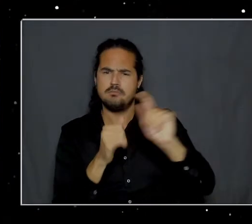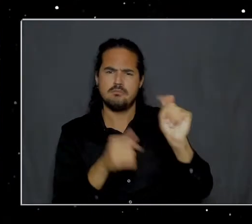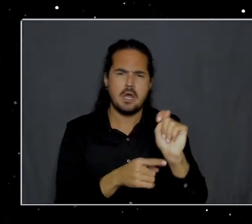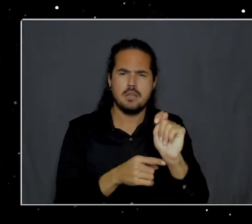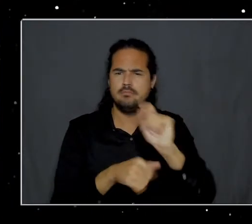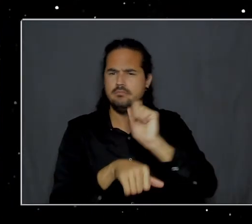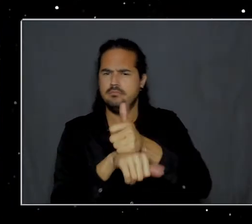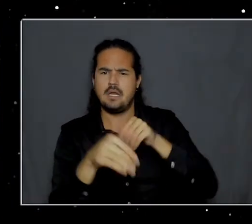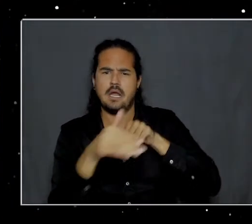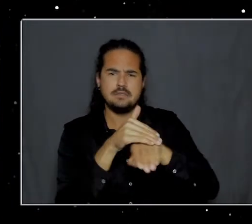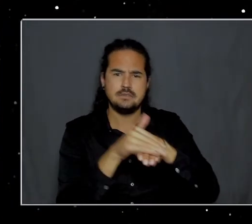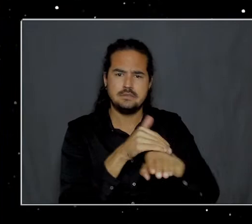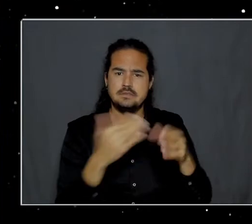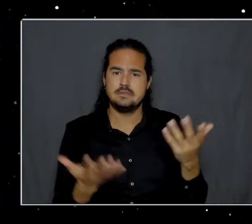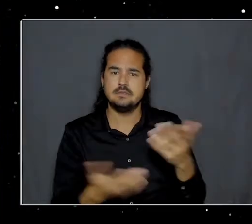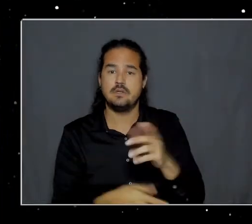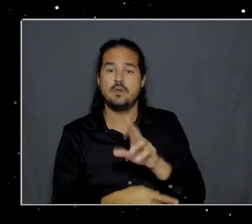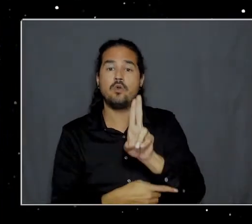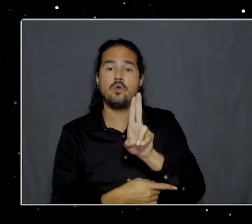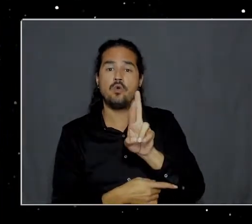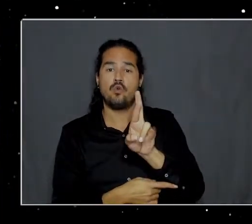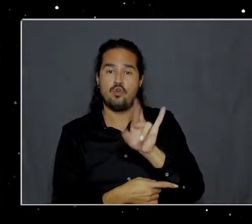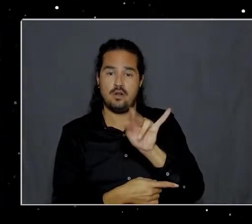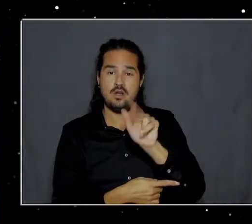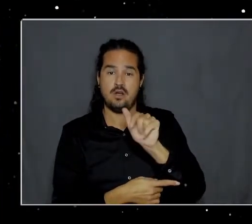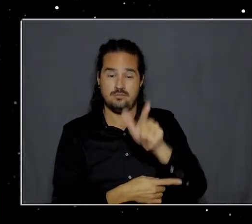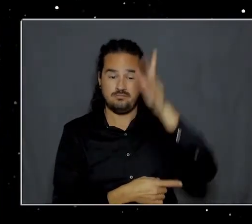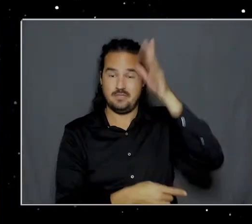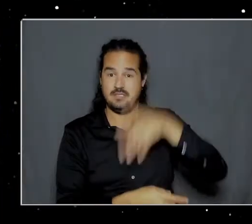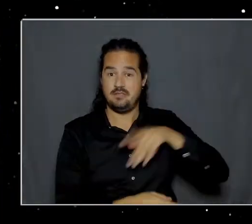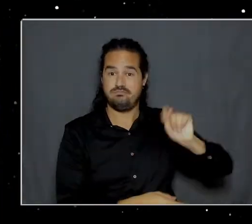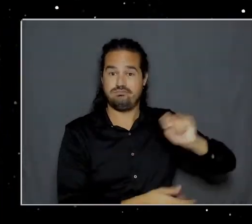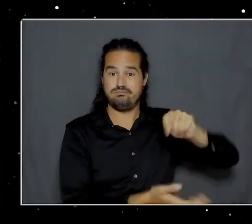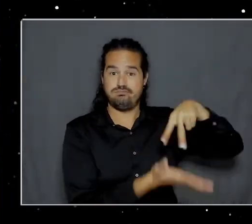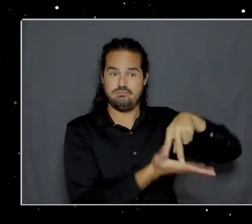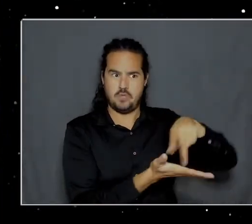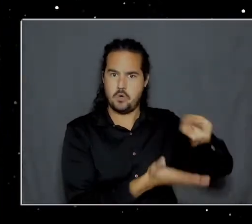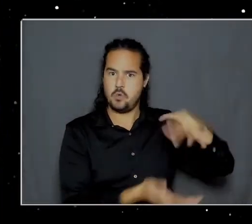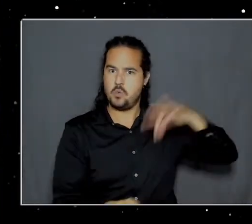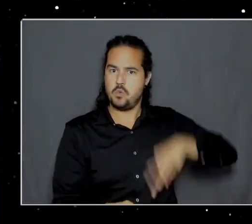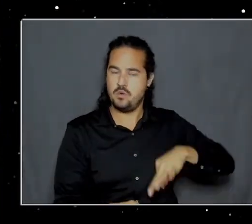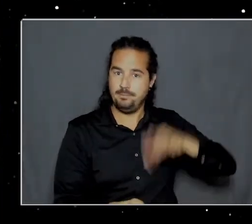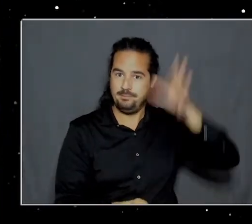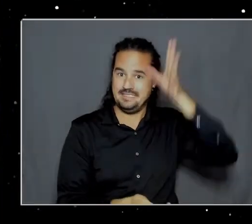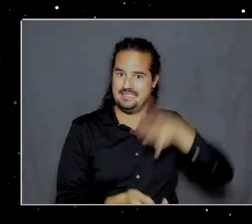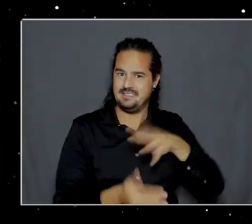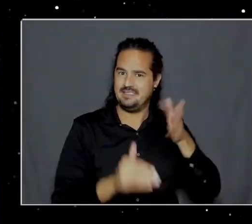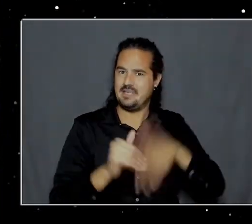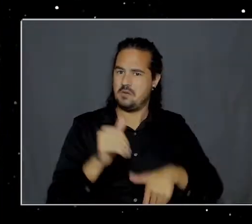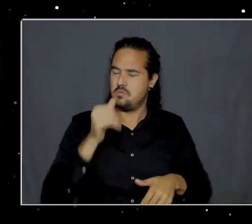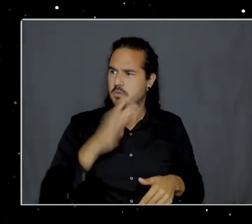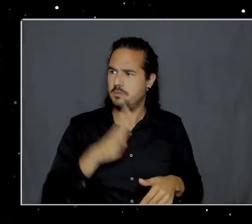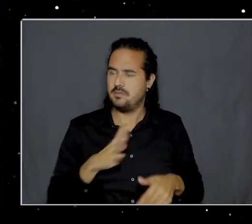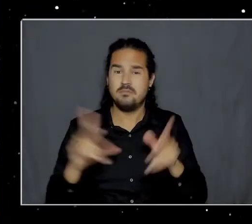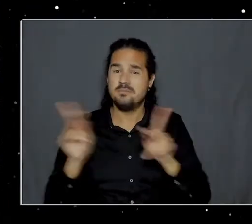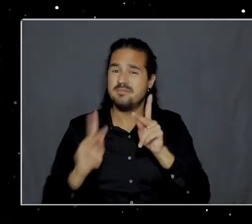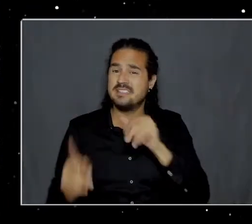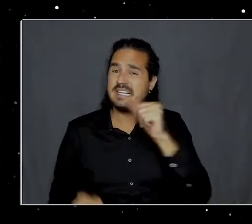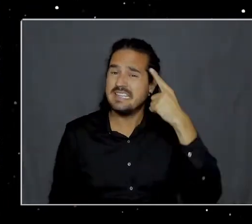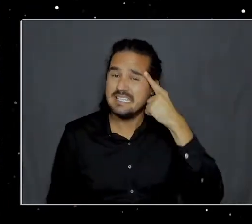IN CALIFORNIA NOW, YOU CAN'T BUILD A STADIUM WITHOUT RETHINKING HOW WE DO BATHROOMS, BECAUSE THE URINALS AND BATHROOMS ADVANTAGE MEN OVER WOMEN.